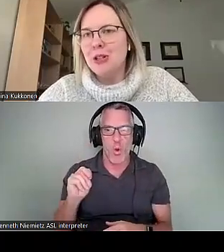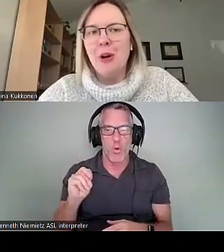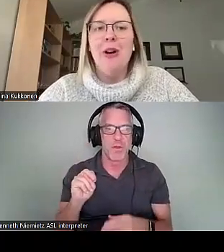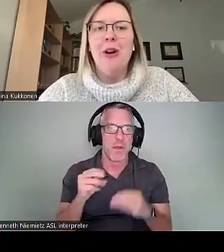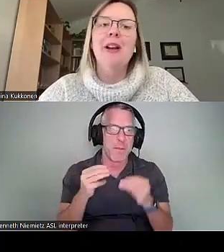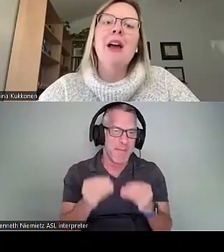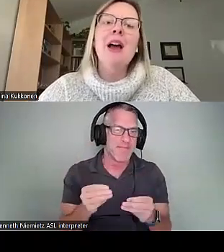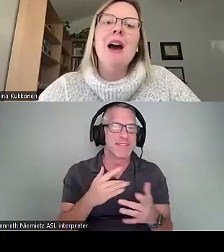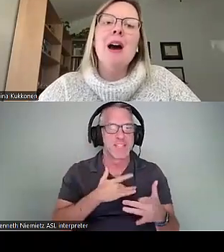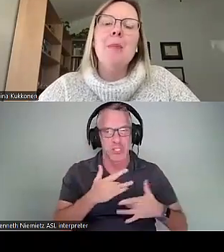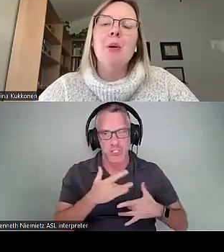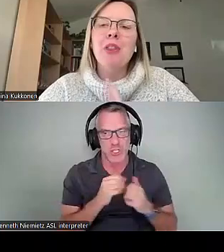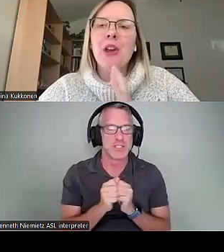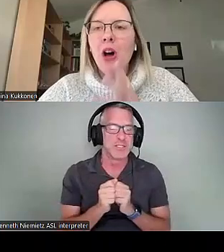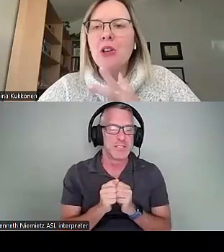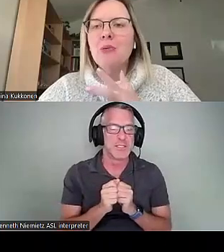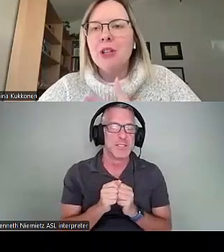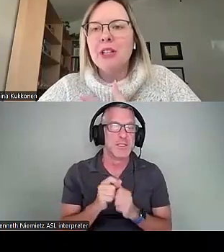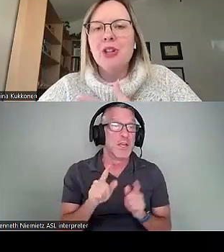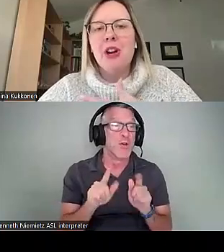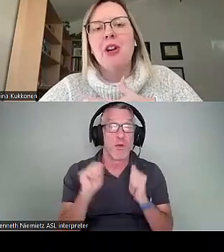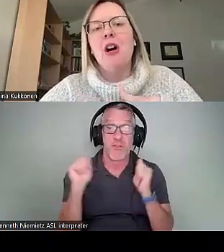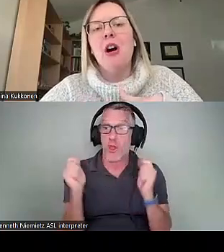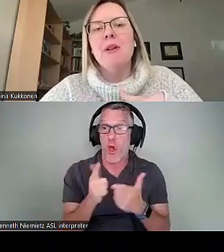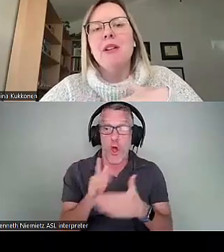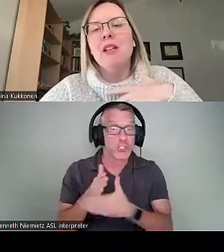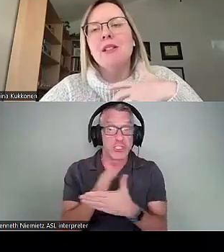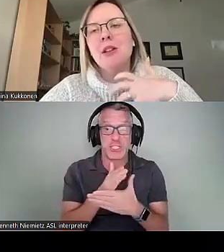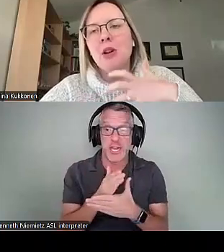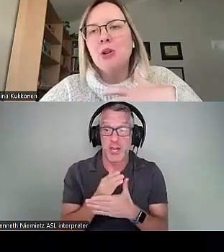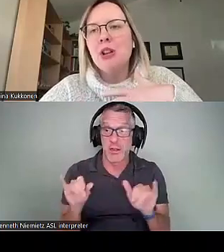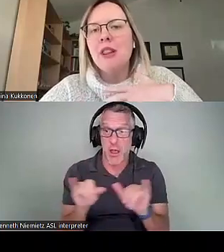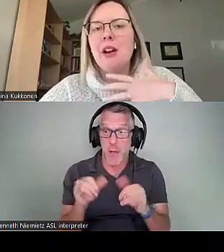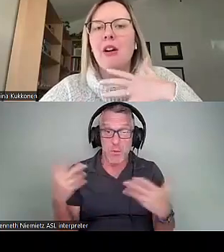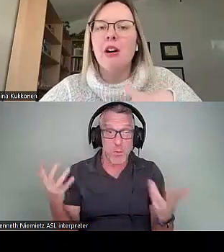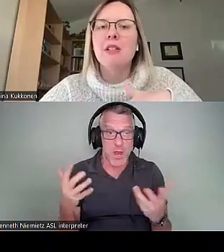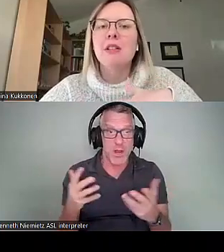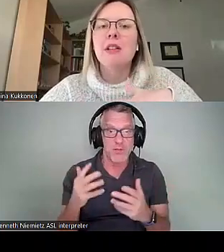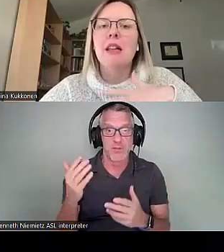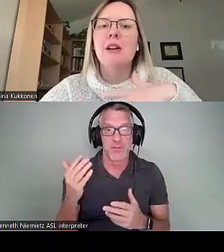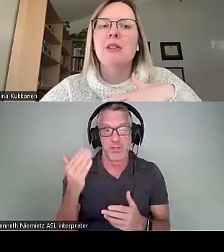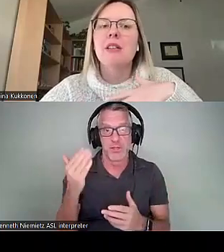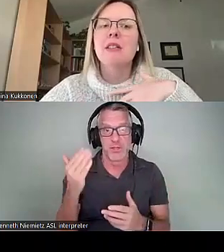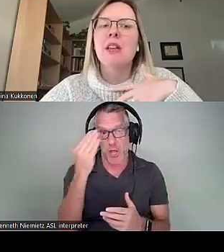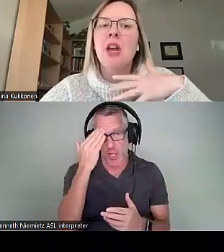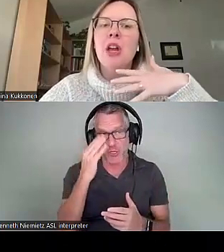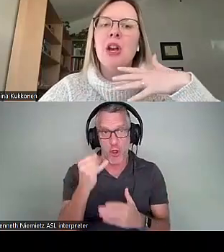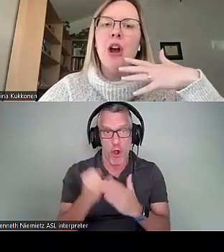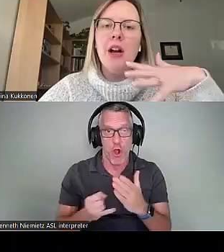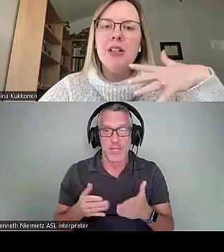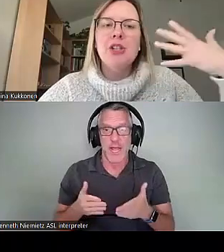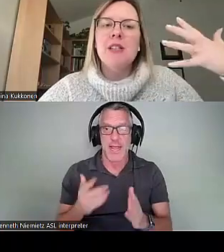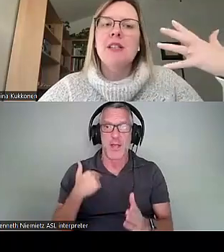and whatnot. But what they all really share in common is the notion that art allows us not just